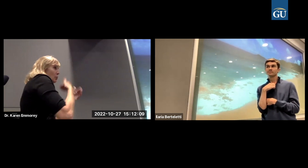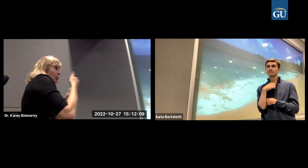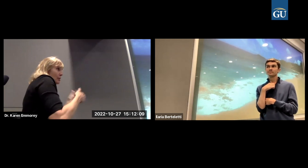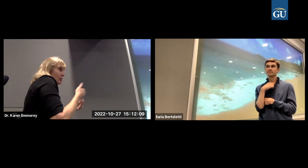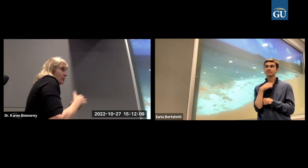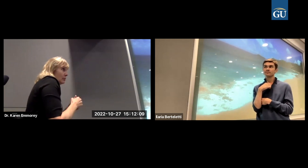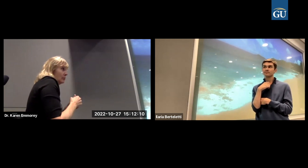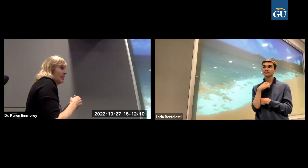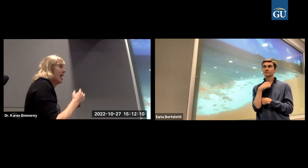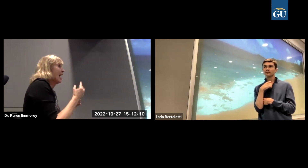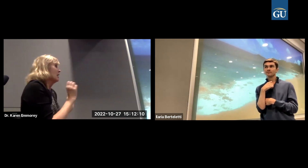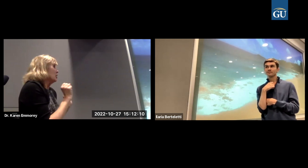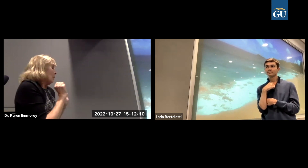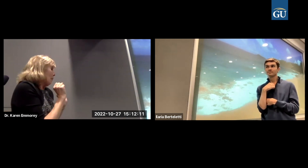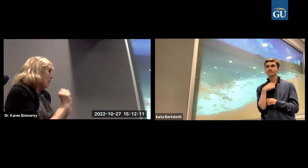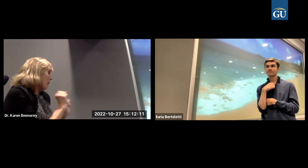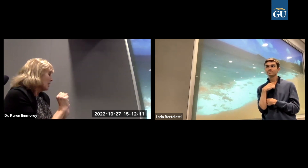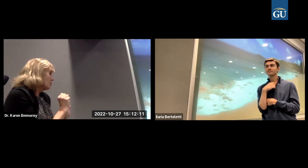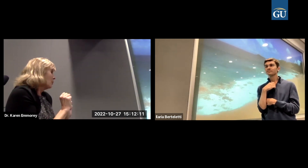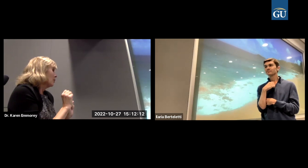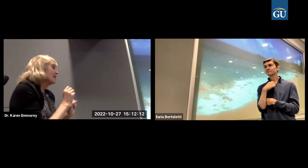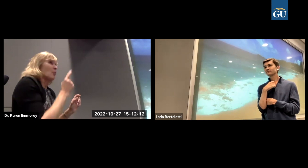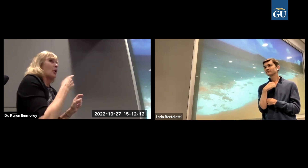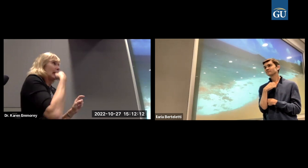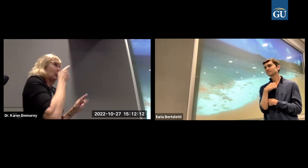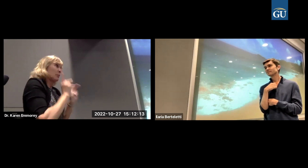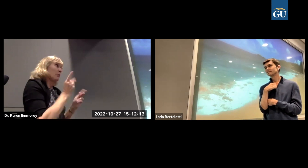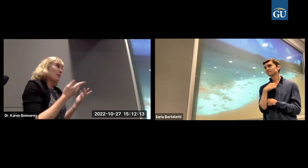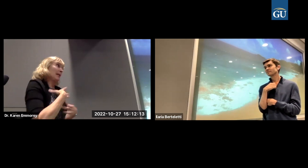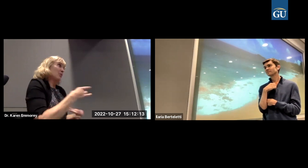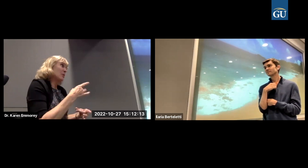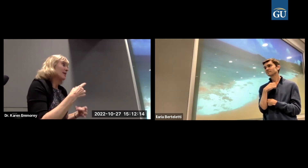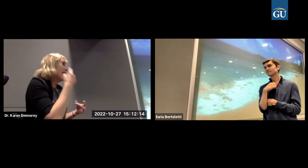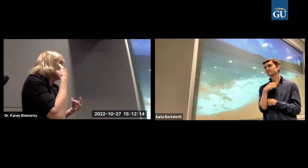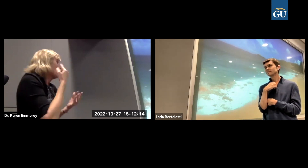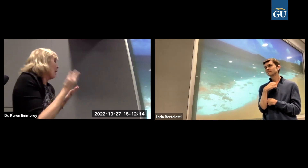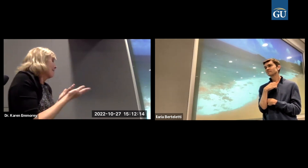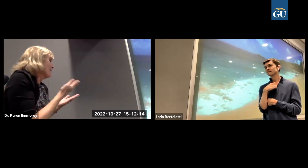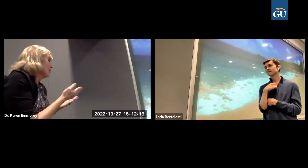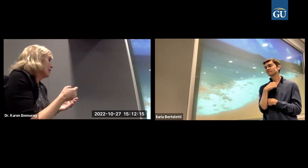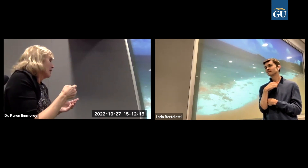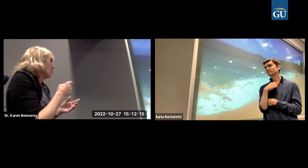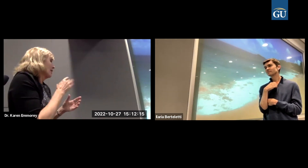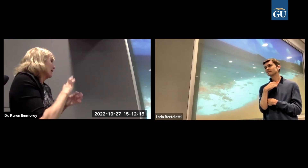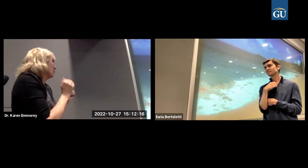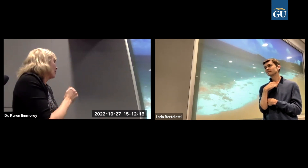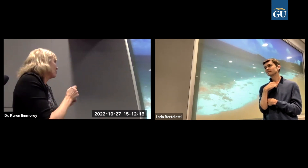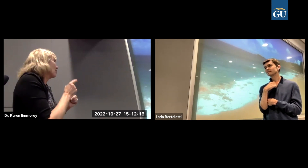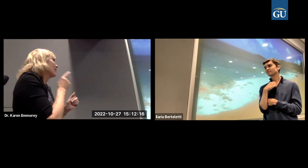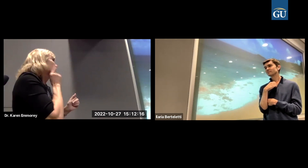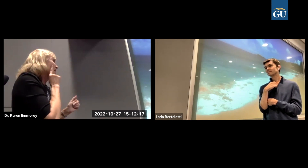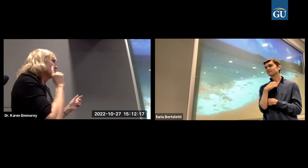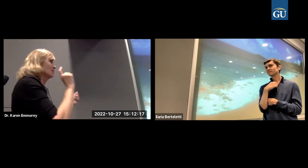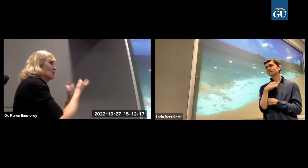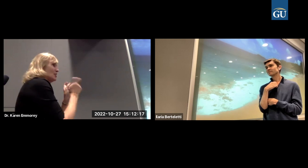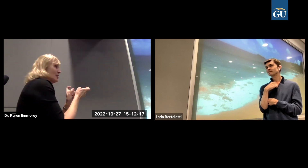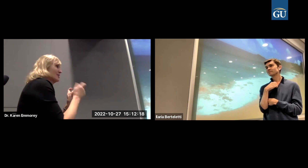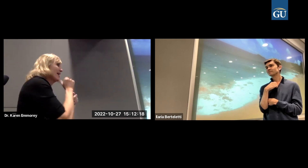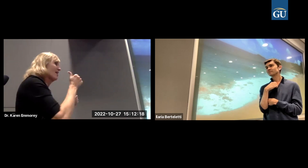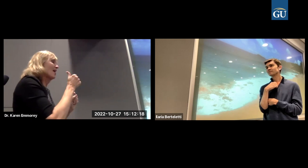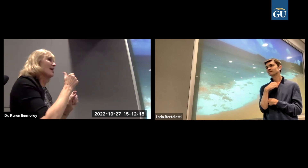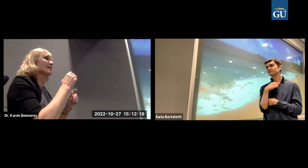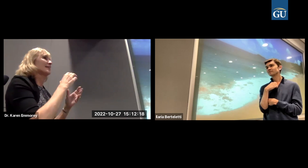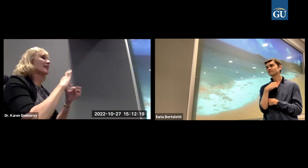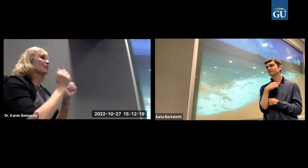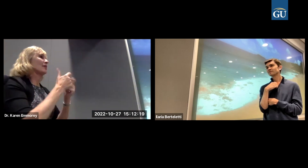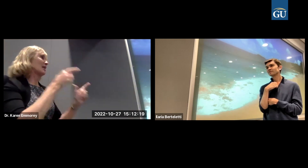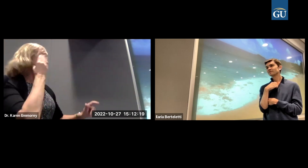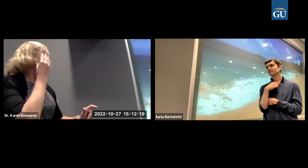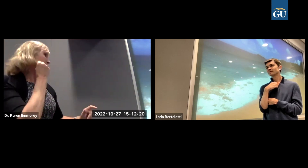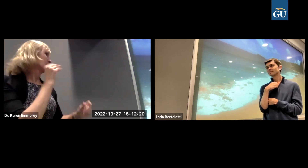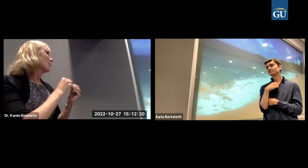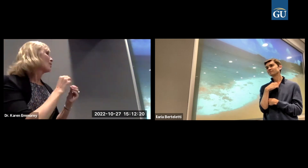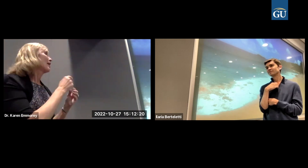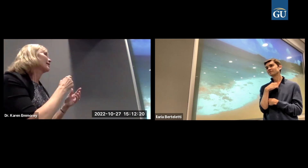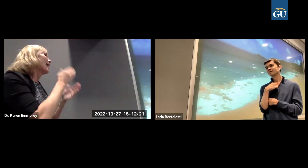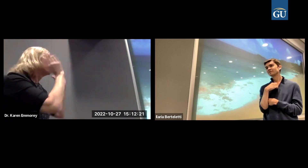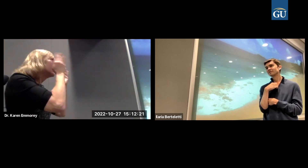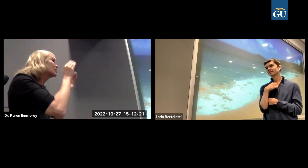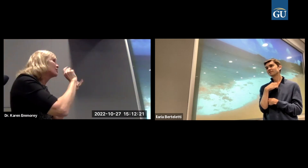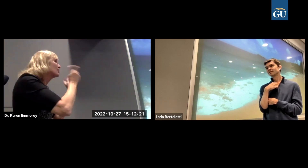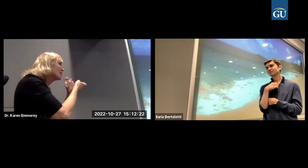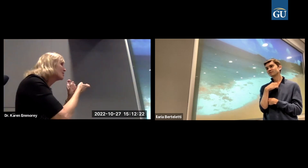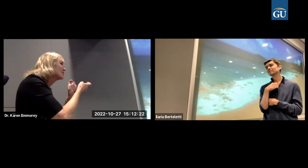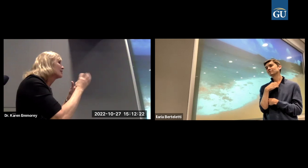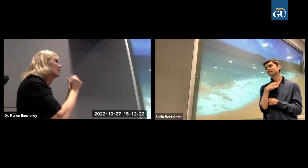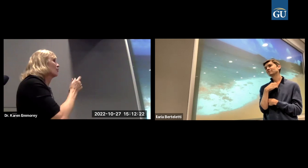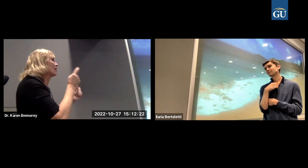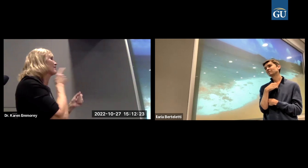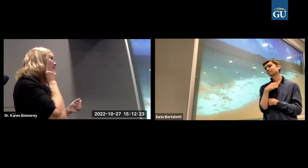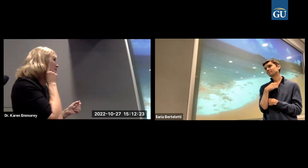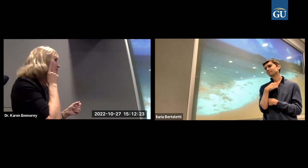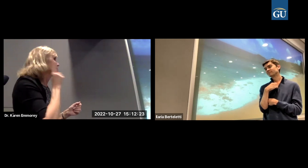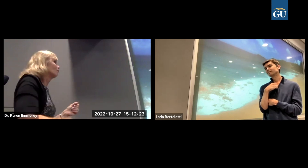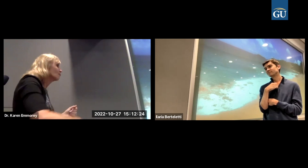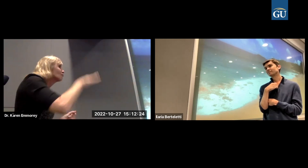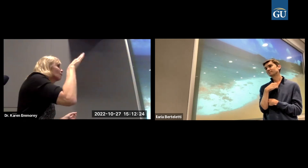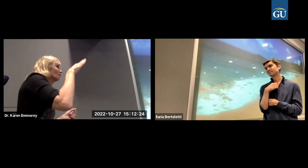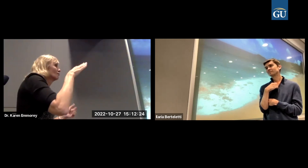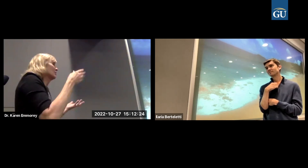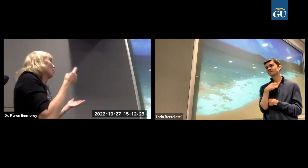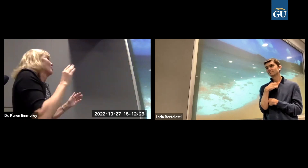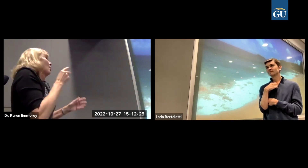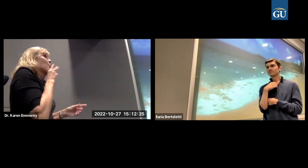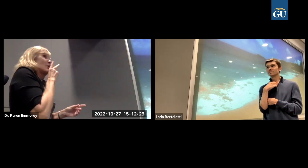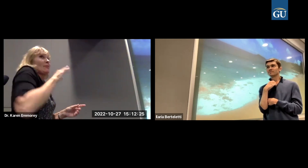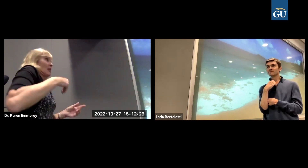it could be more about um. It's just just based on the experience of being depth. Not so much about that. It's visual attention. It's different for people to go up that, and that's my about why we see that difference with such a